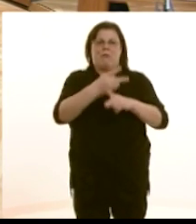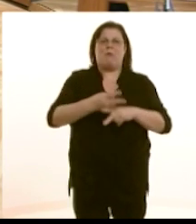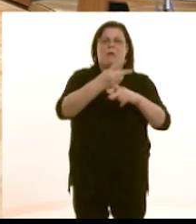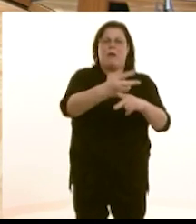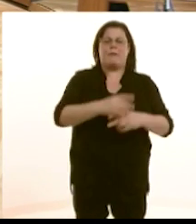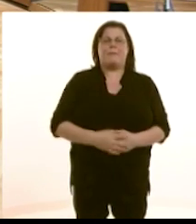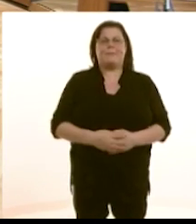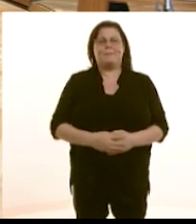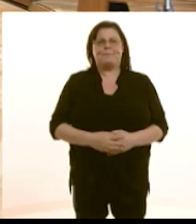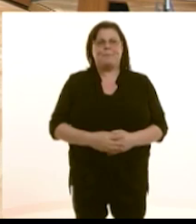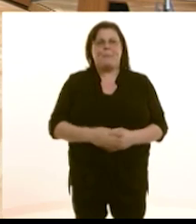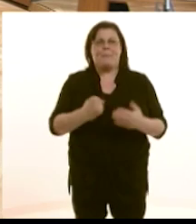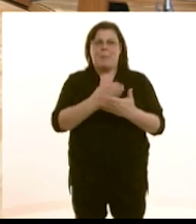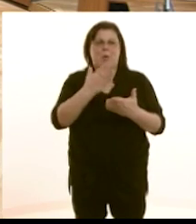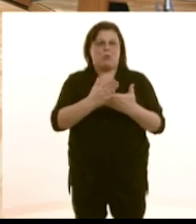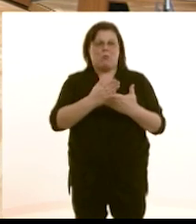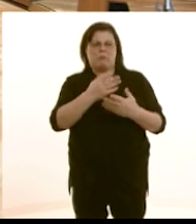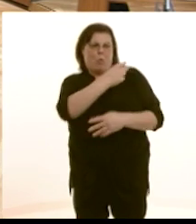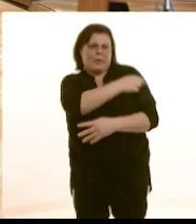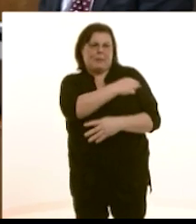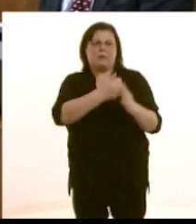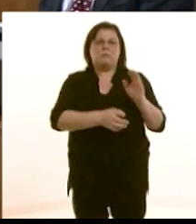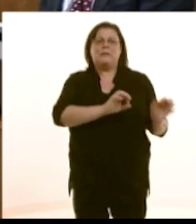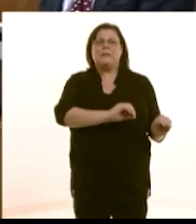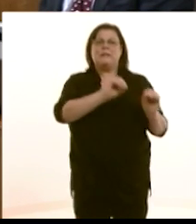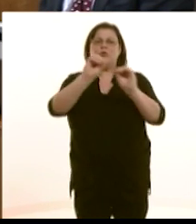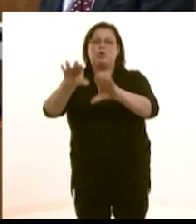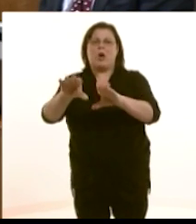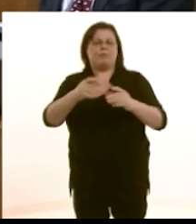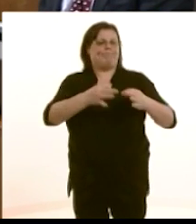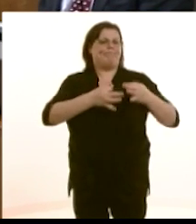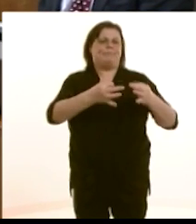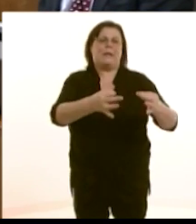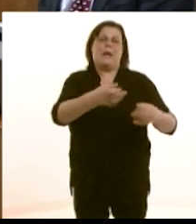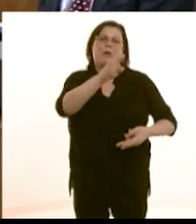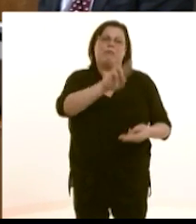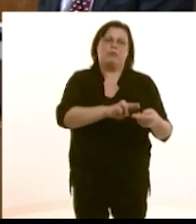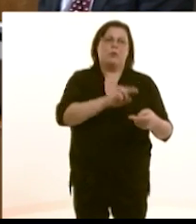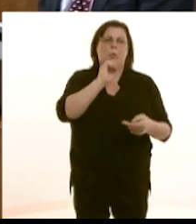sure there are no delays in hospital discharges, and that fund also promotes independent living.